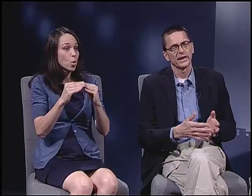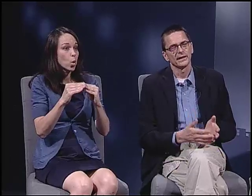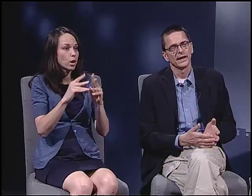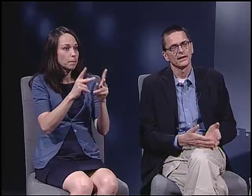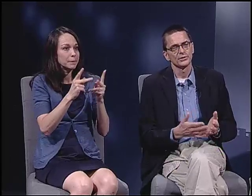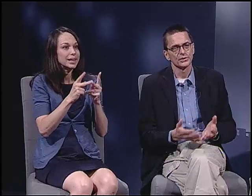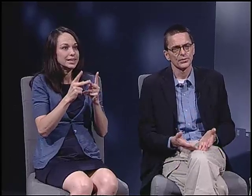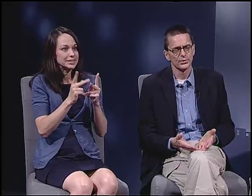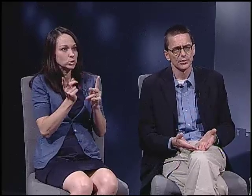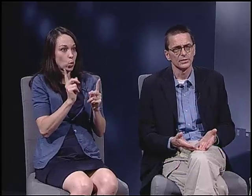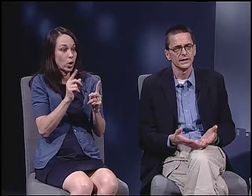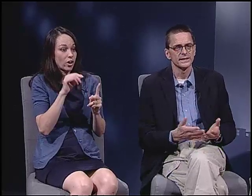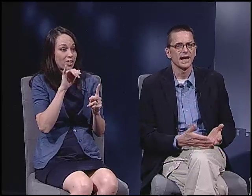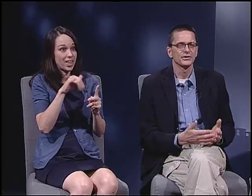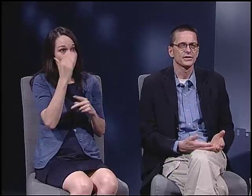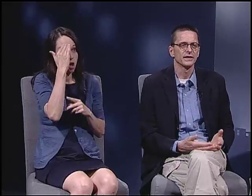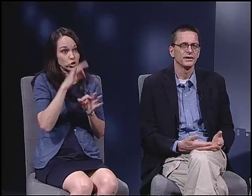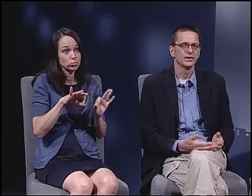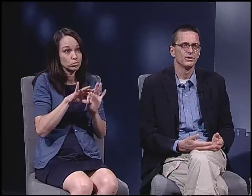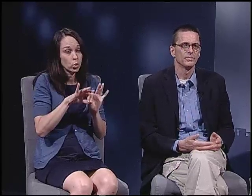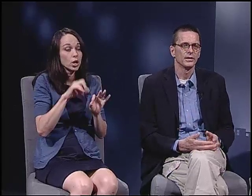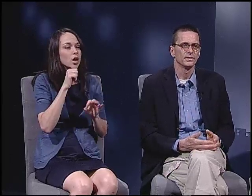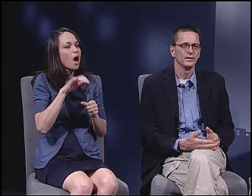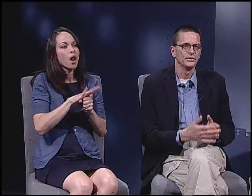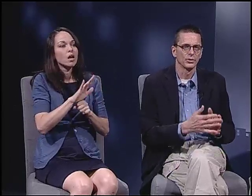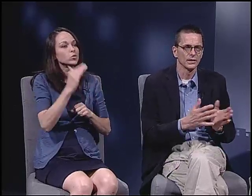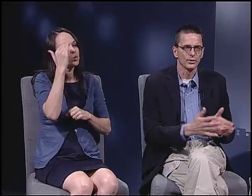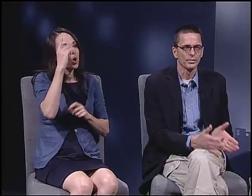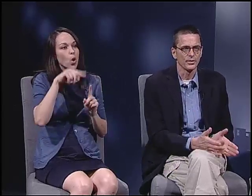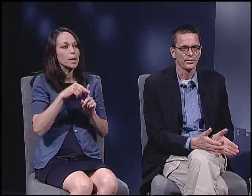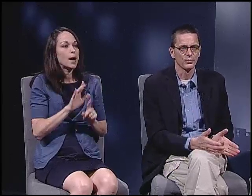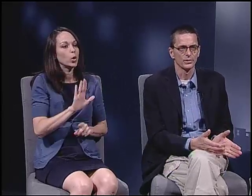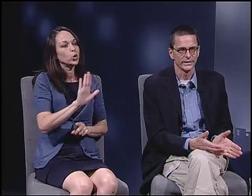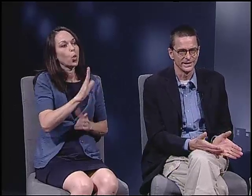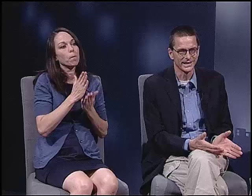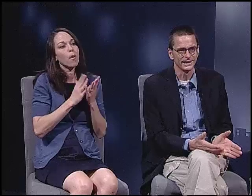that knowledge is crucial, it's not just enough to know about your little part of the world these days.